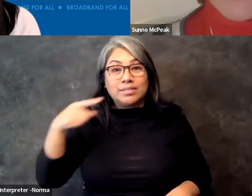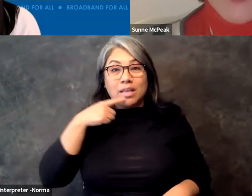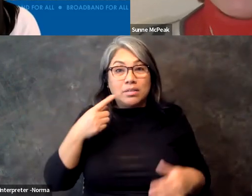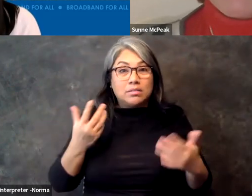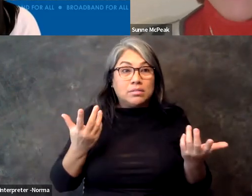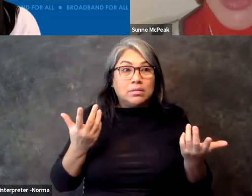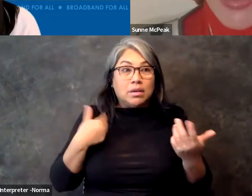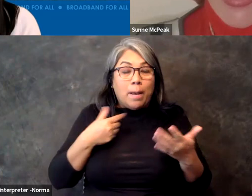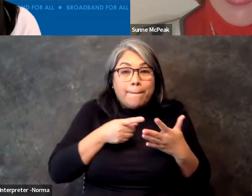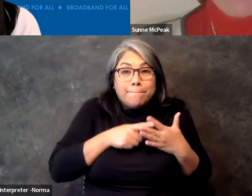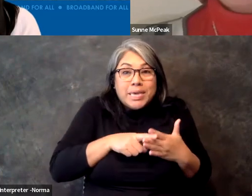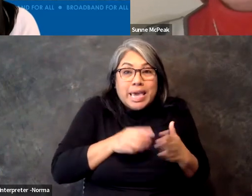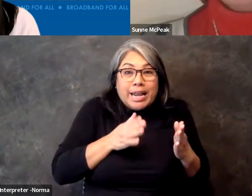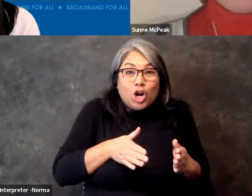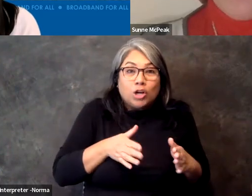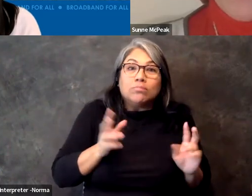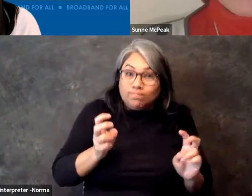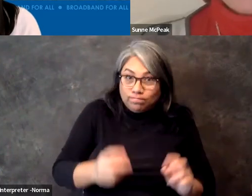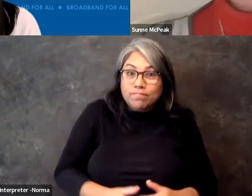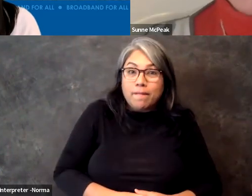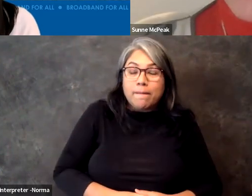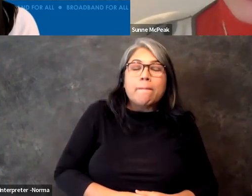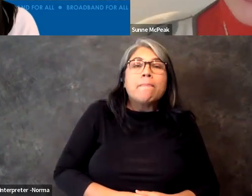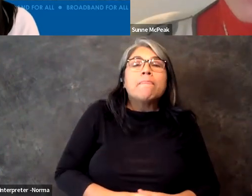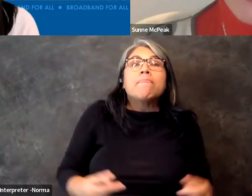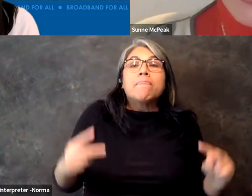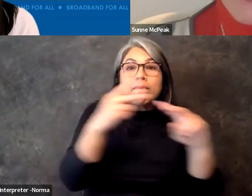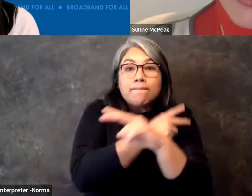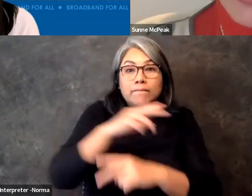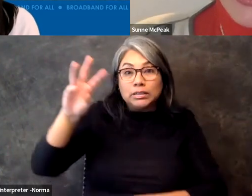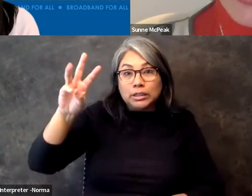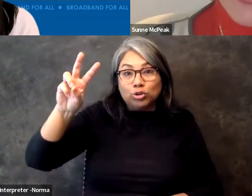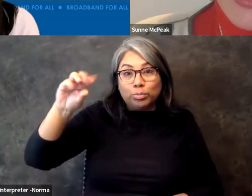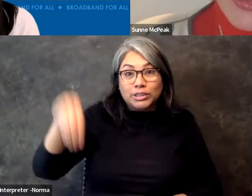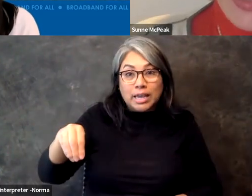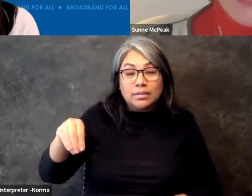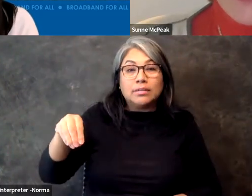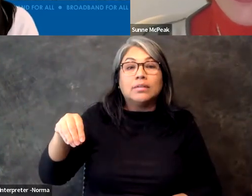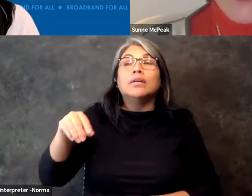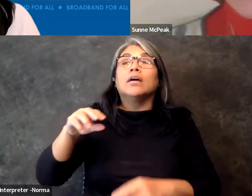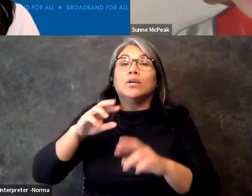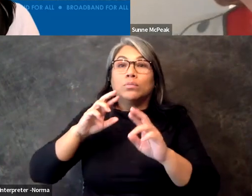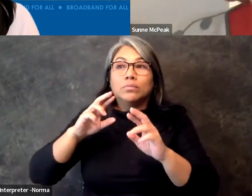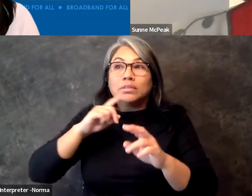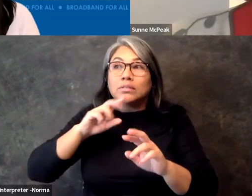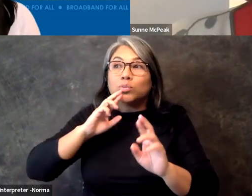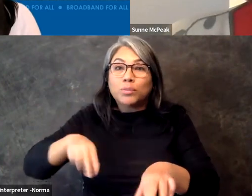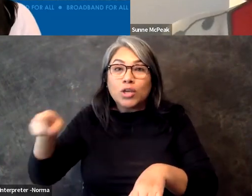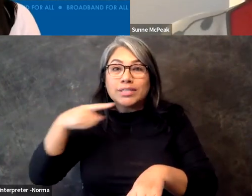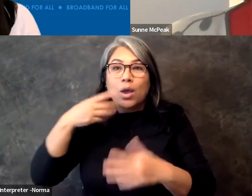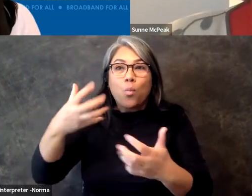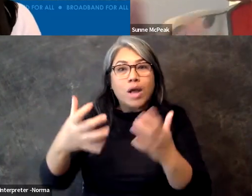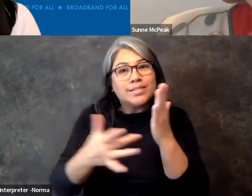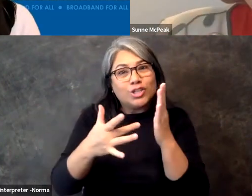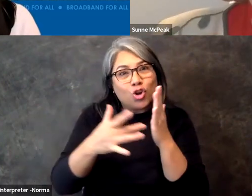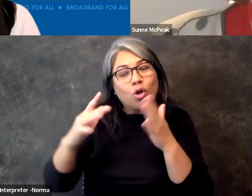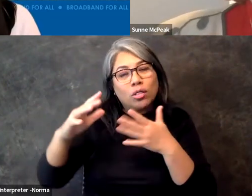beginners. Furthermore, 62% went digital literacy training. So there's a pretty good example of now,